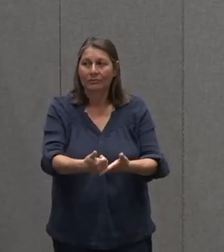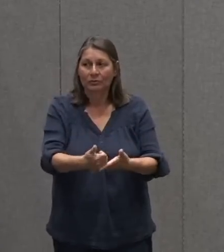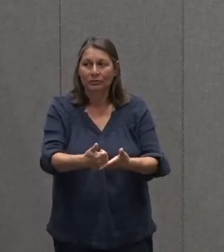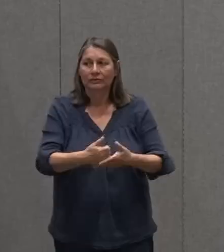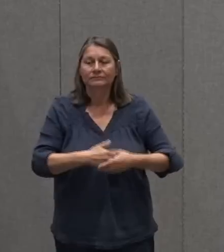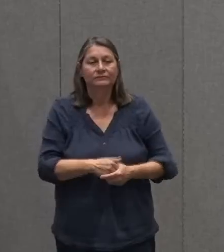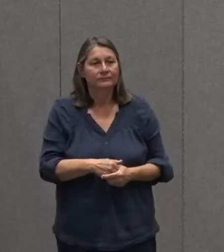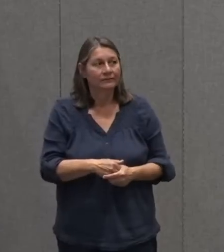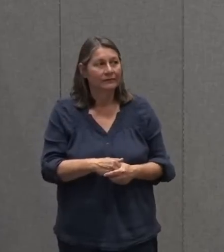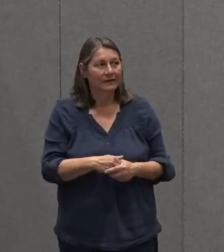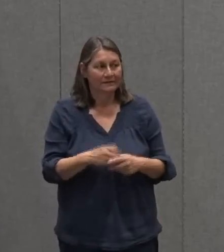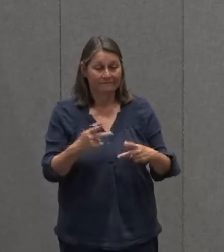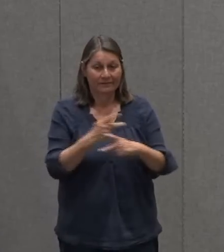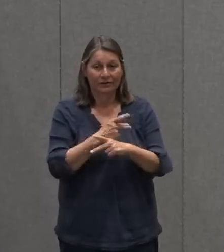figure out our pattern.